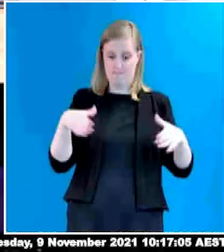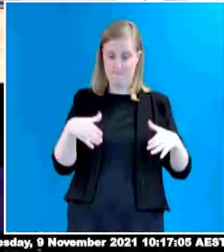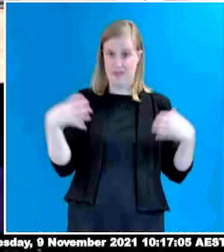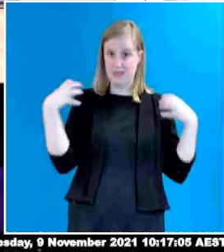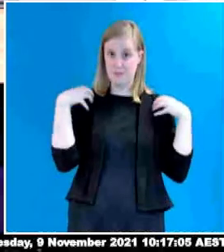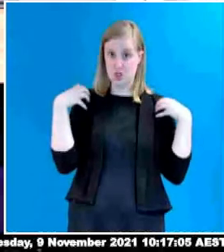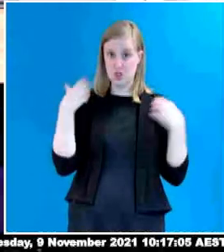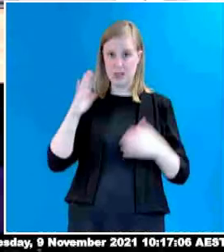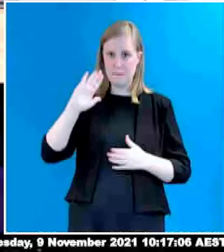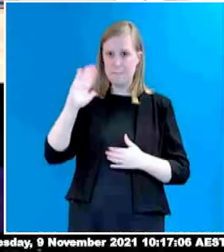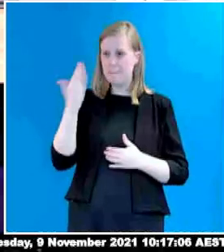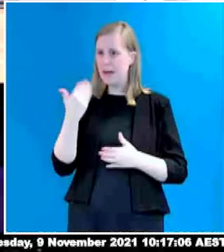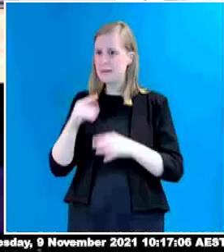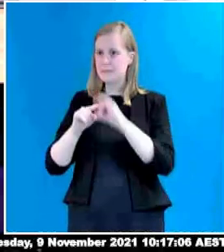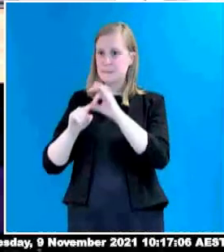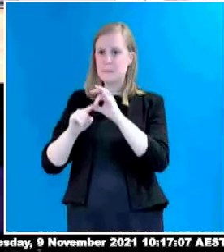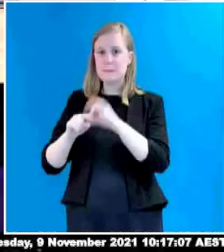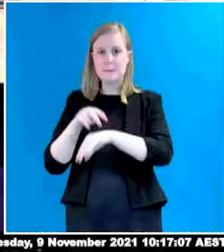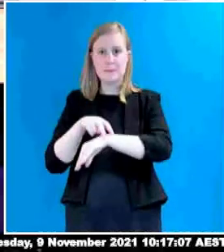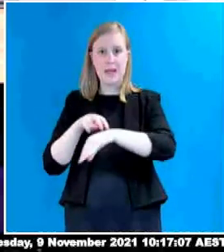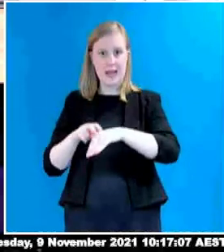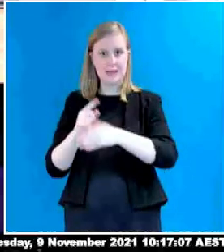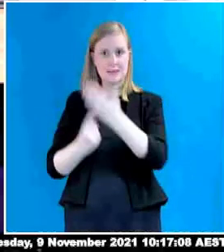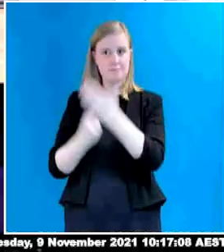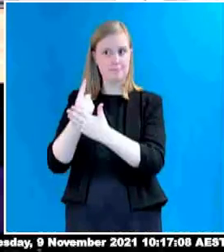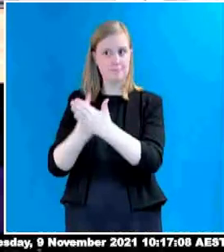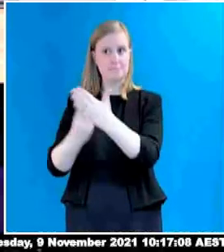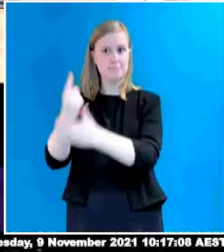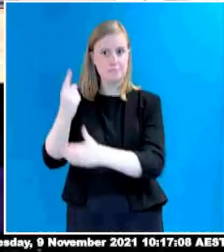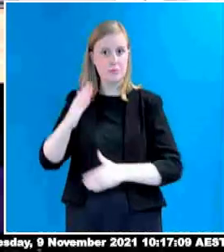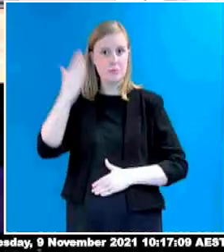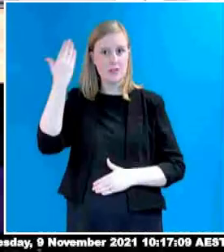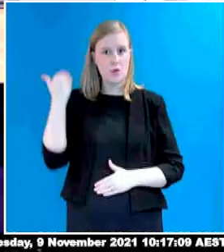I don't mean each of them individually, but are they cases that involved